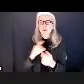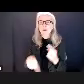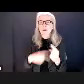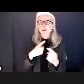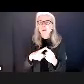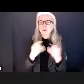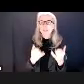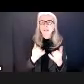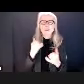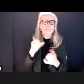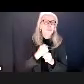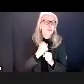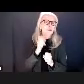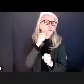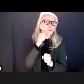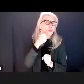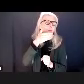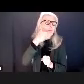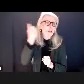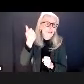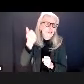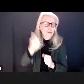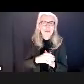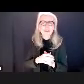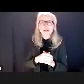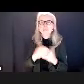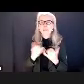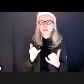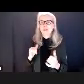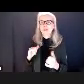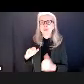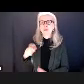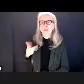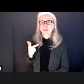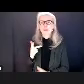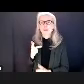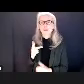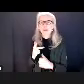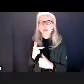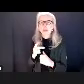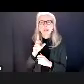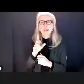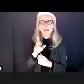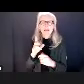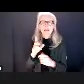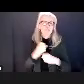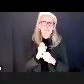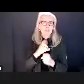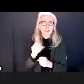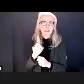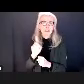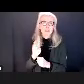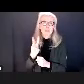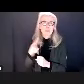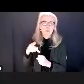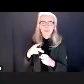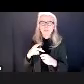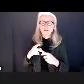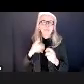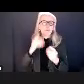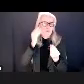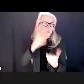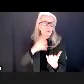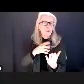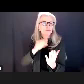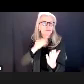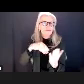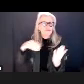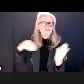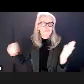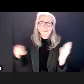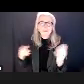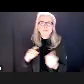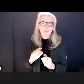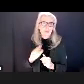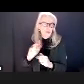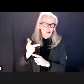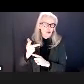is our third annual Disability Without Poverty report card as well. So we welcome all members,